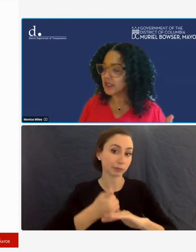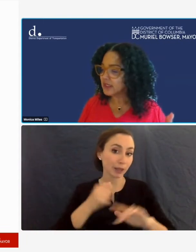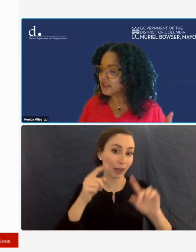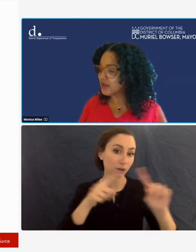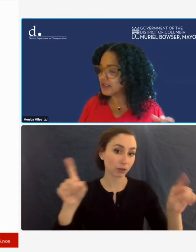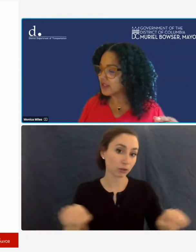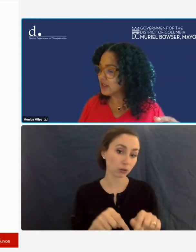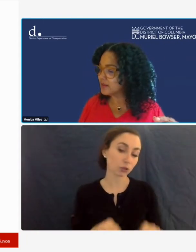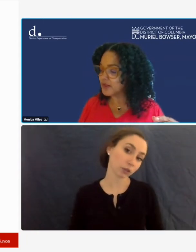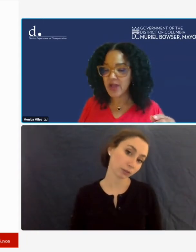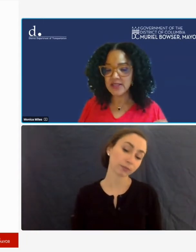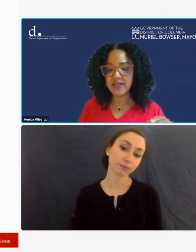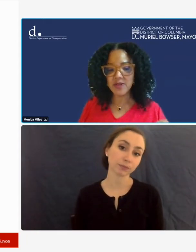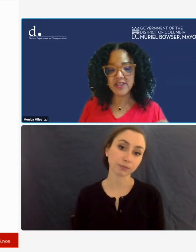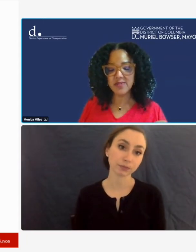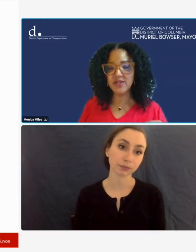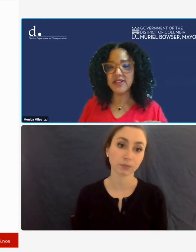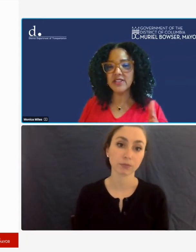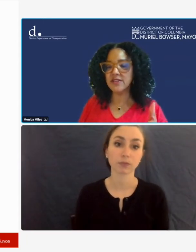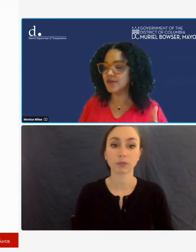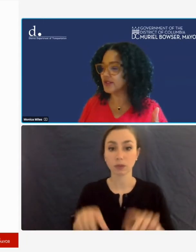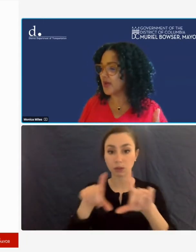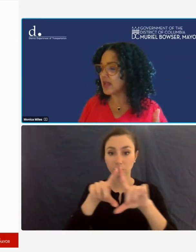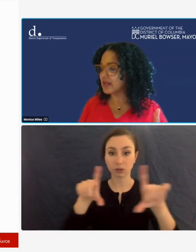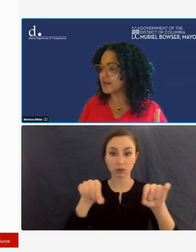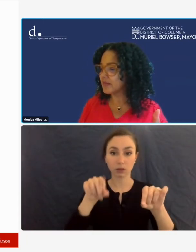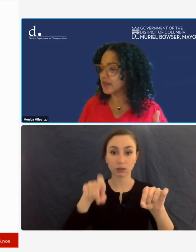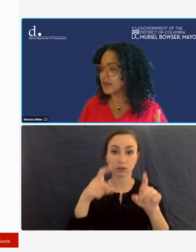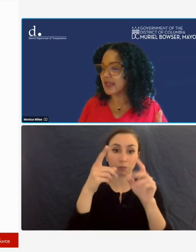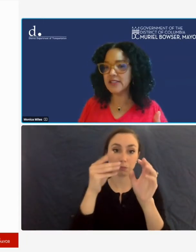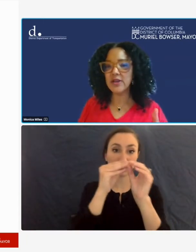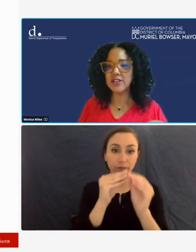so it's the um the box that would need to be corrected is the first box okay so i just want to